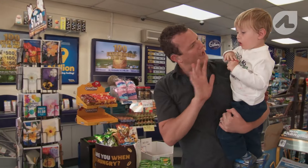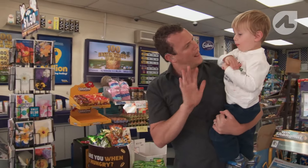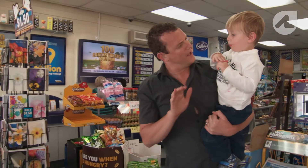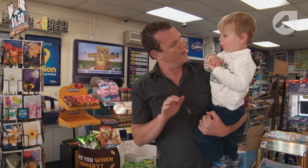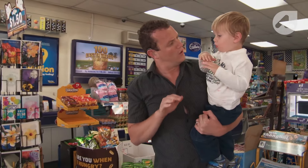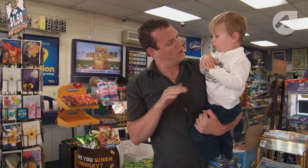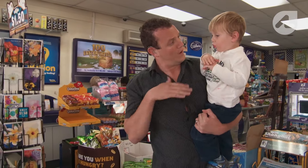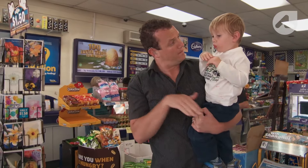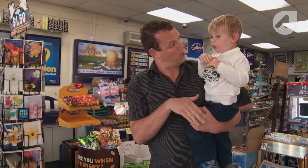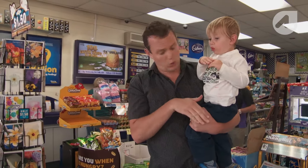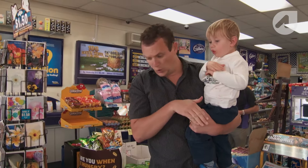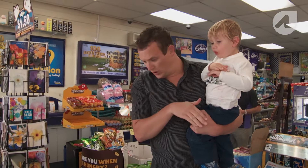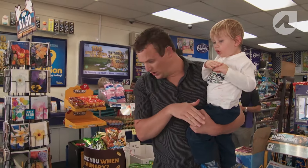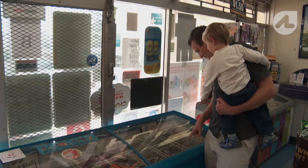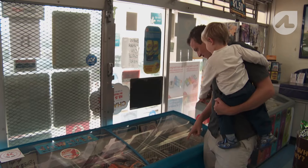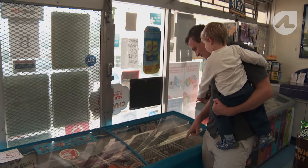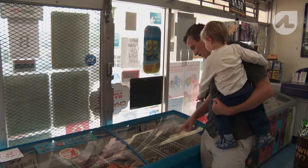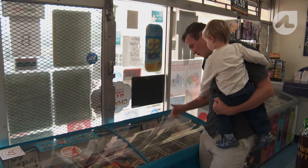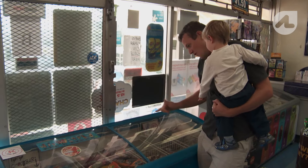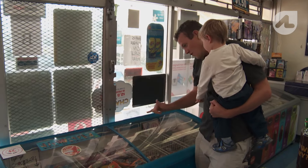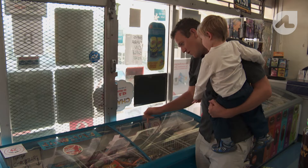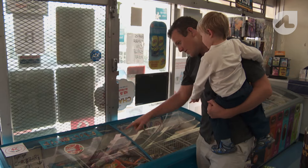So, which one would you like?